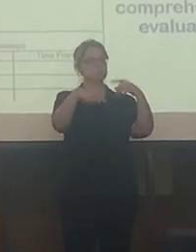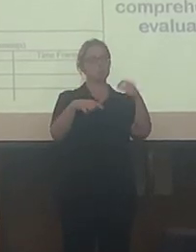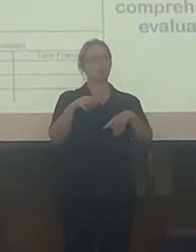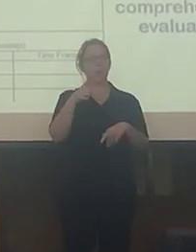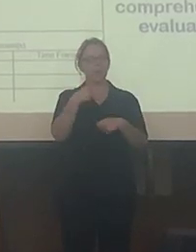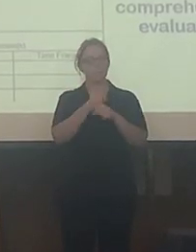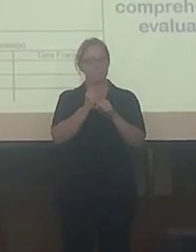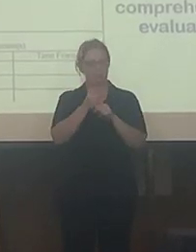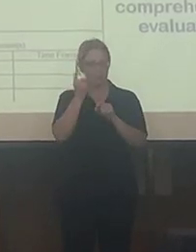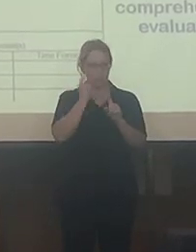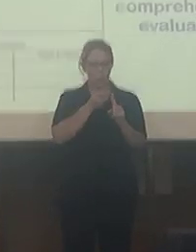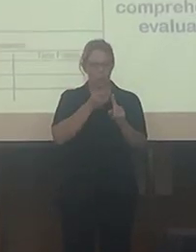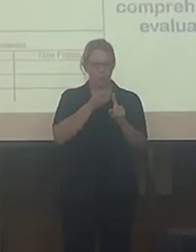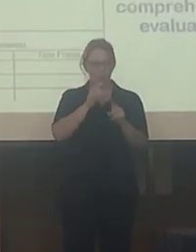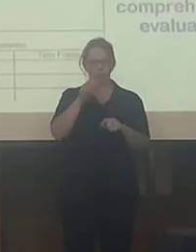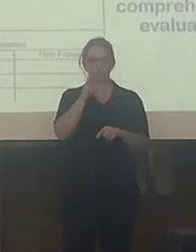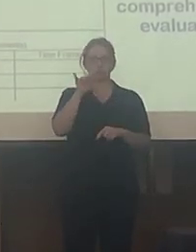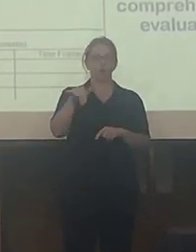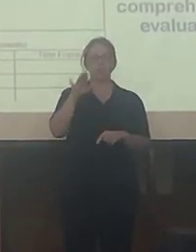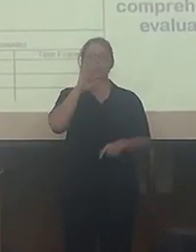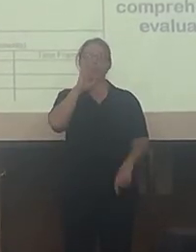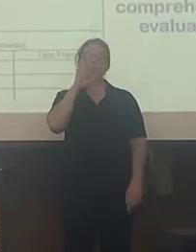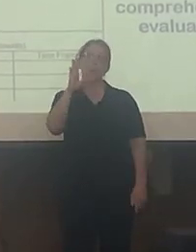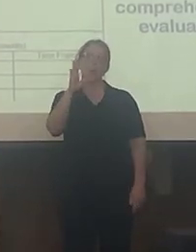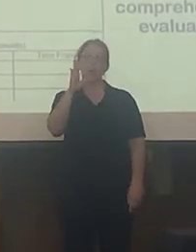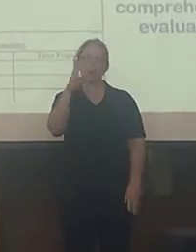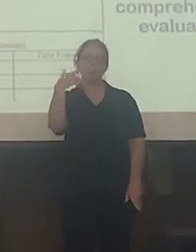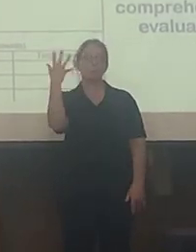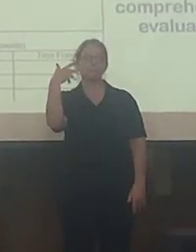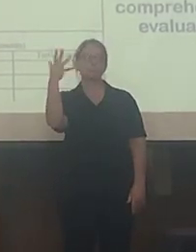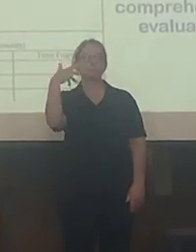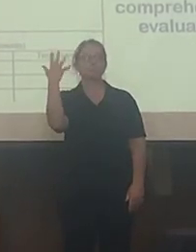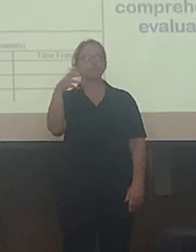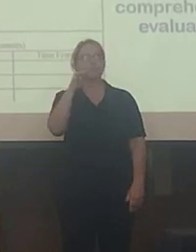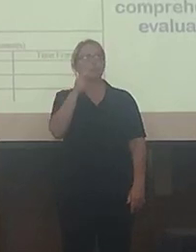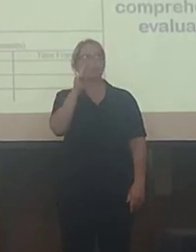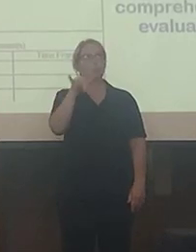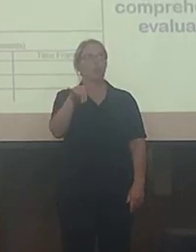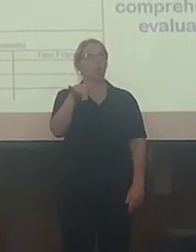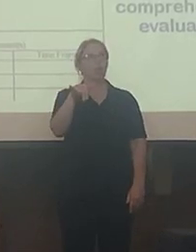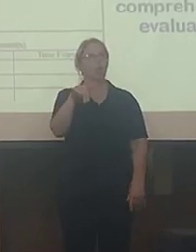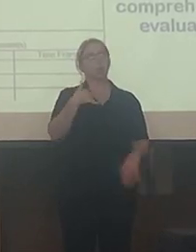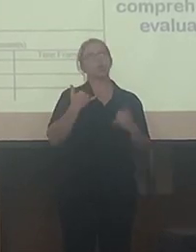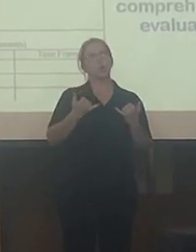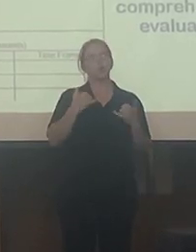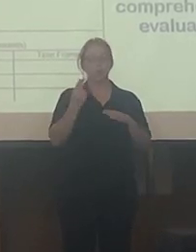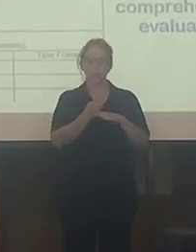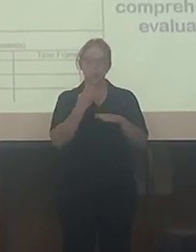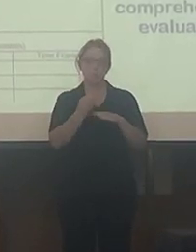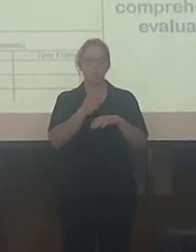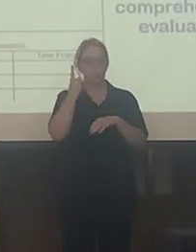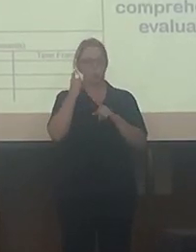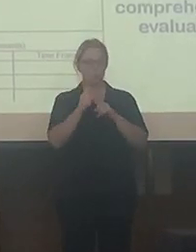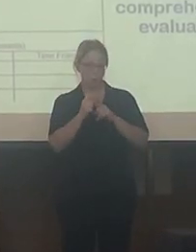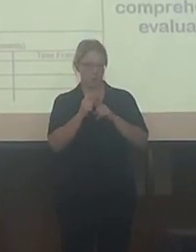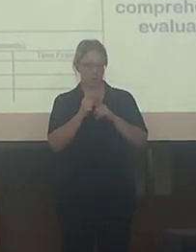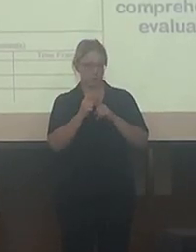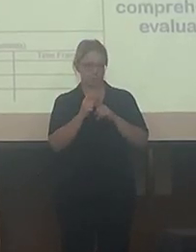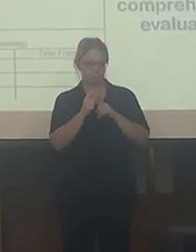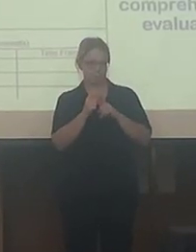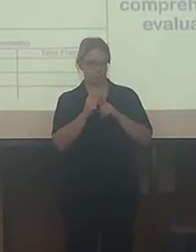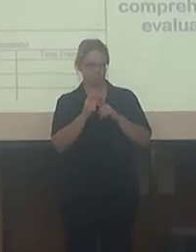goal johnny will this is just exactly johnny if johnny currently uses one word um utterances to